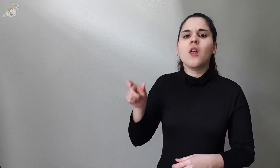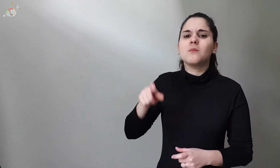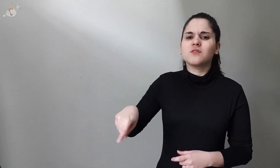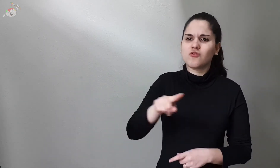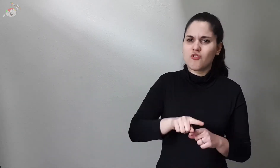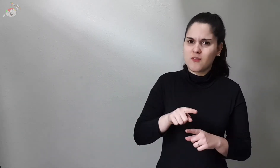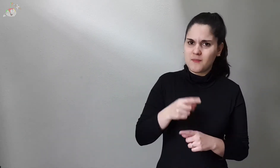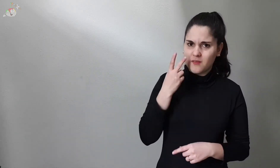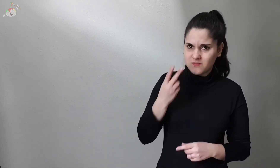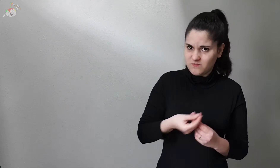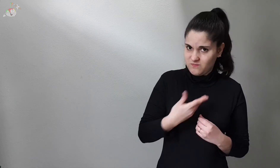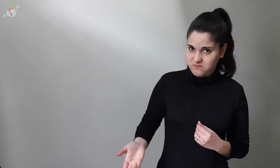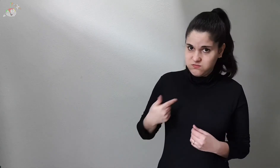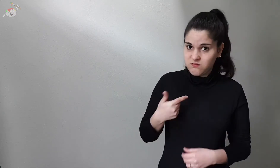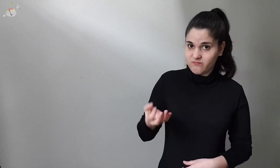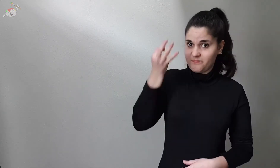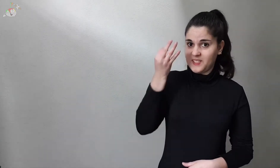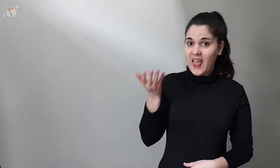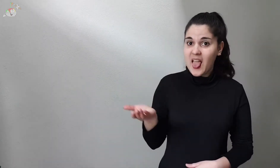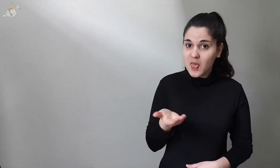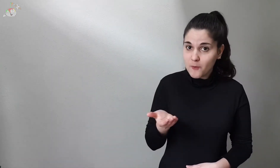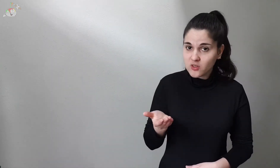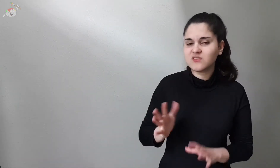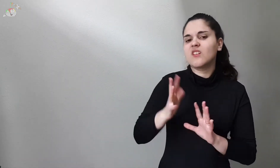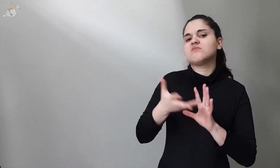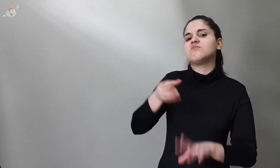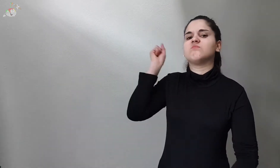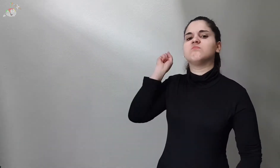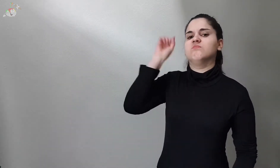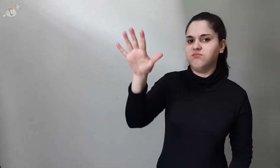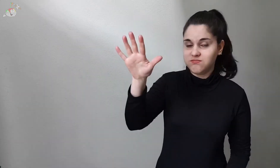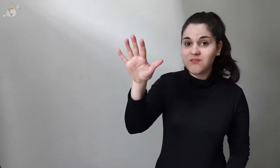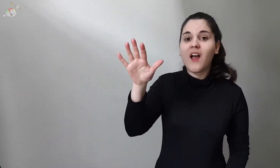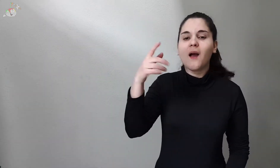and people threw them away because it looked like alms.